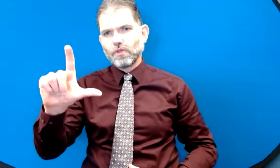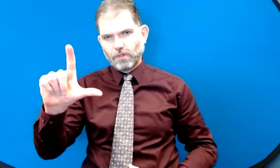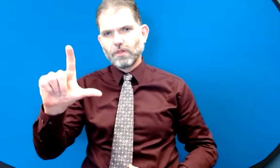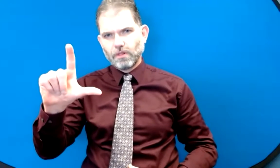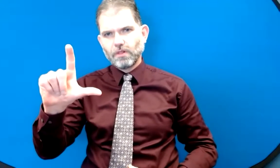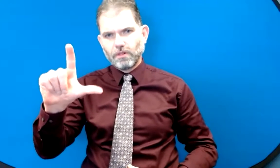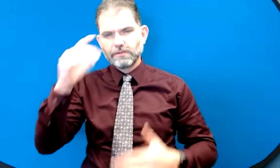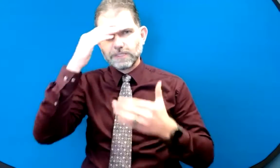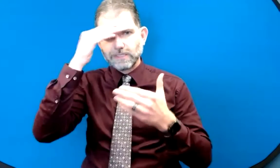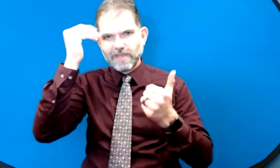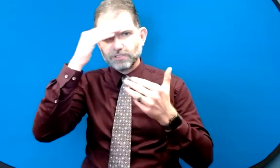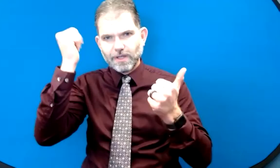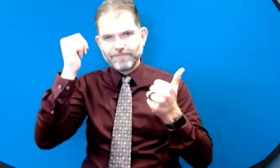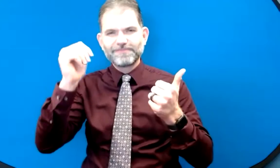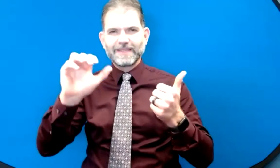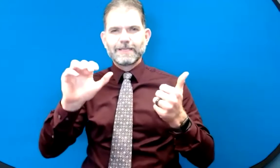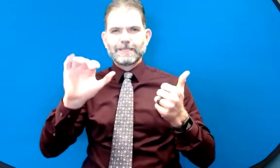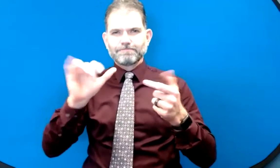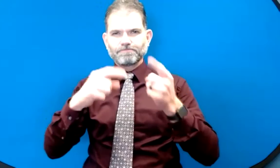ASL Interpreter: is called frontal temporal dementia.